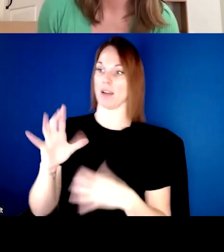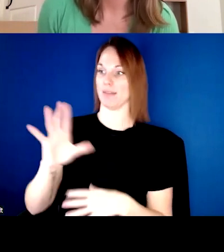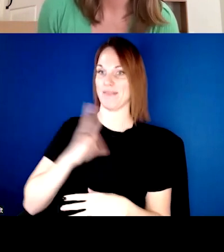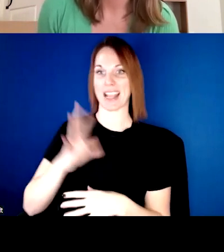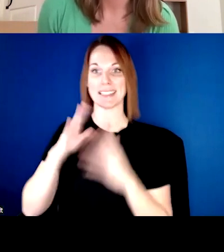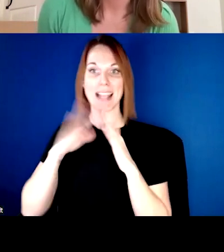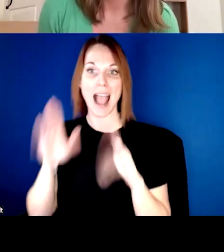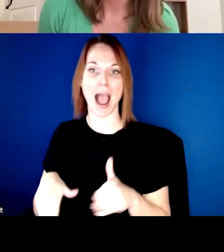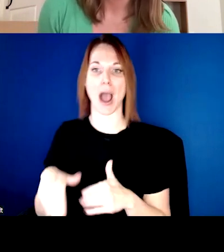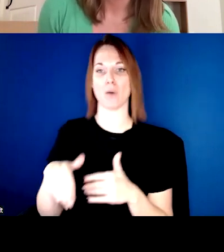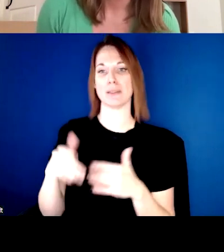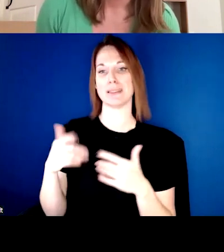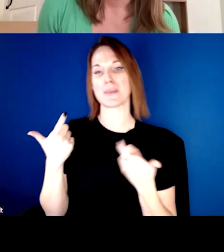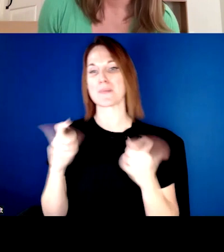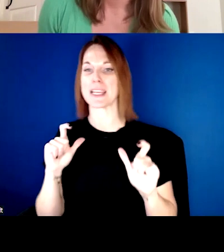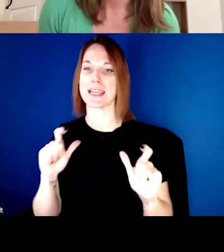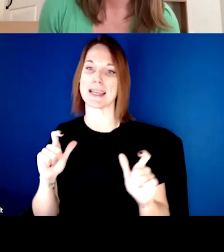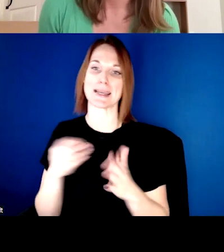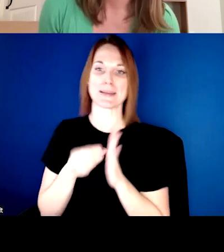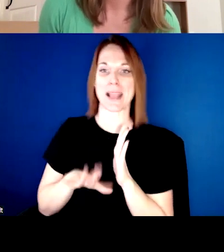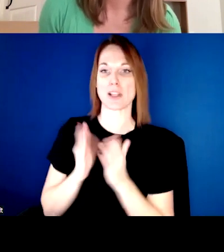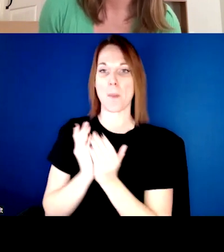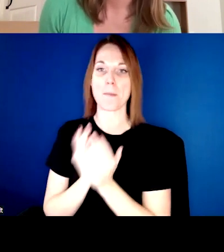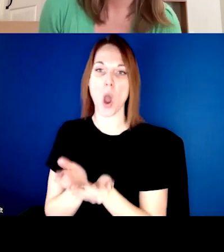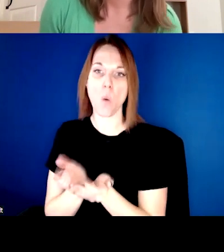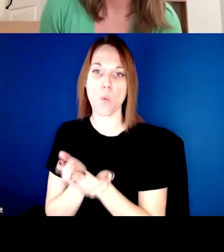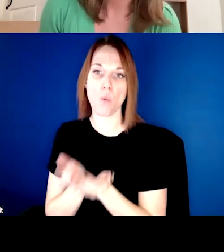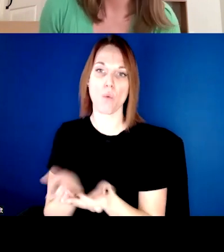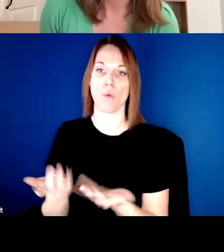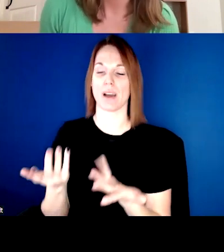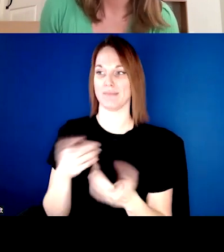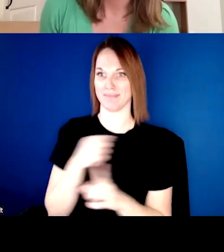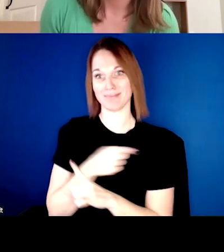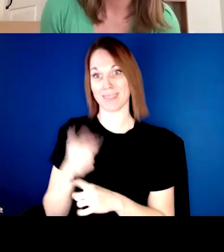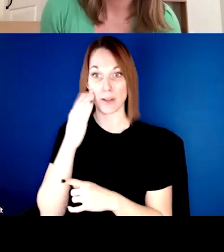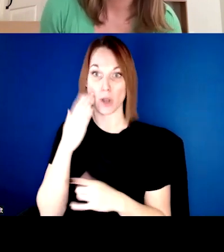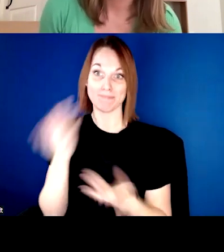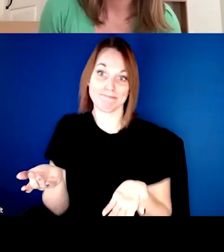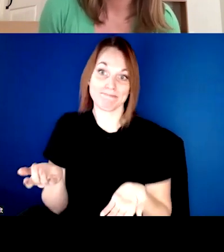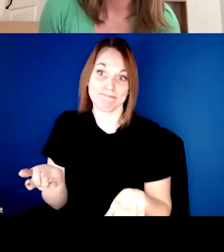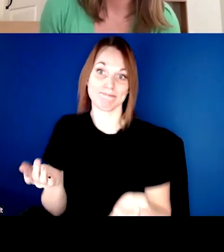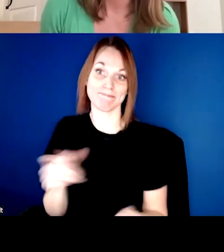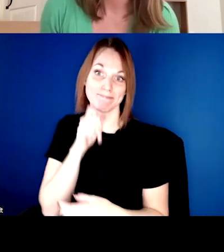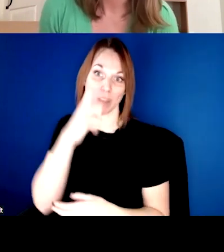lavish expectations. They know that that's not in their future and that might be something that